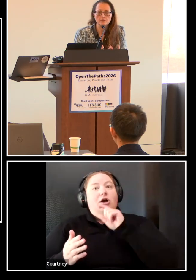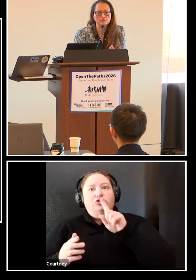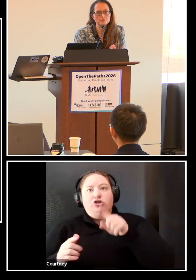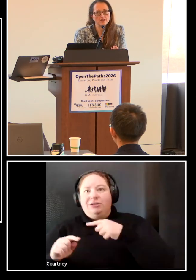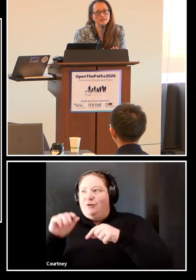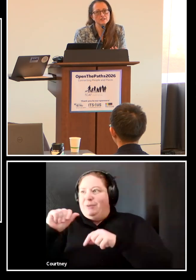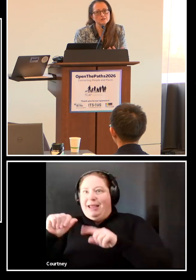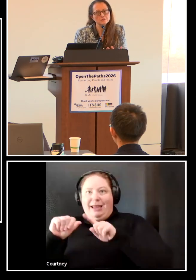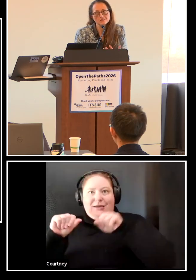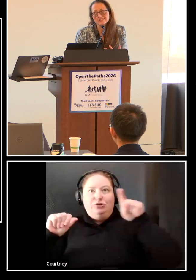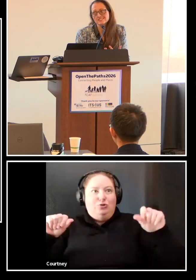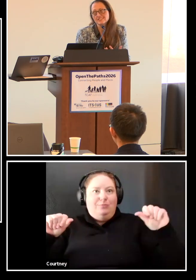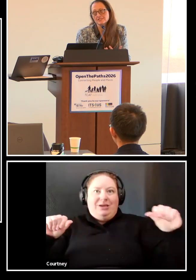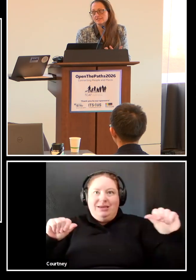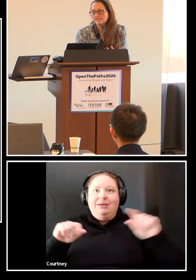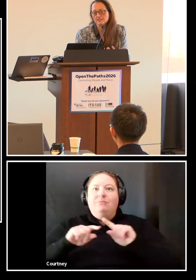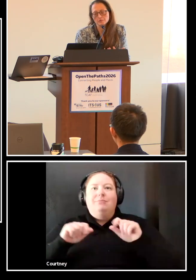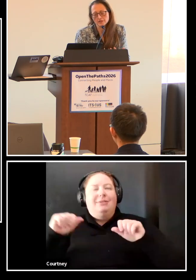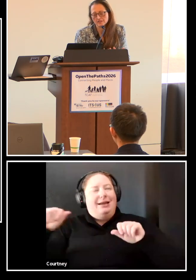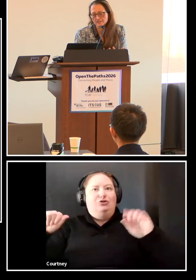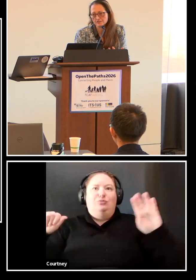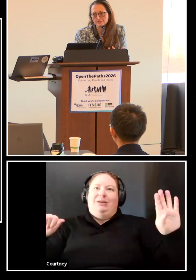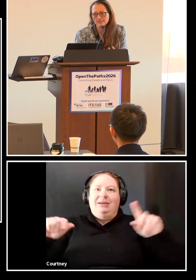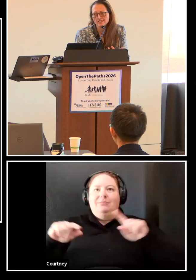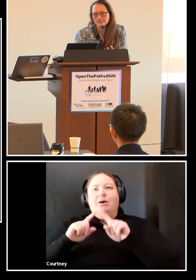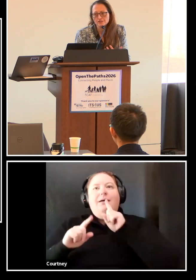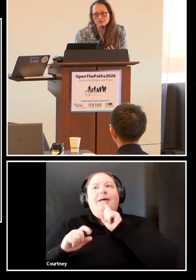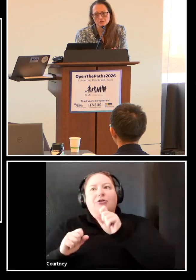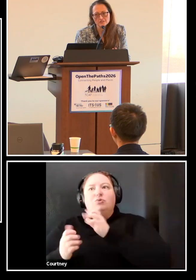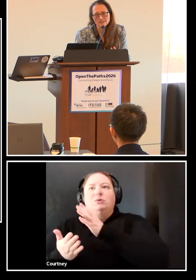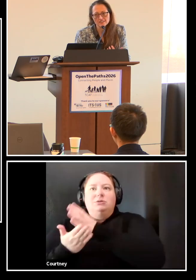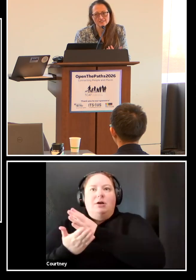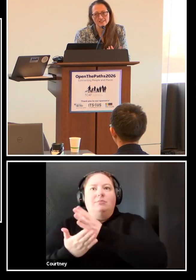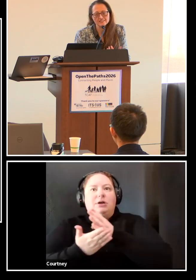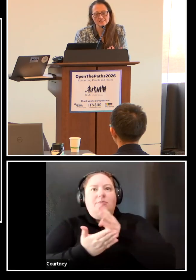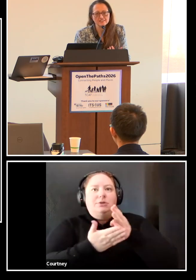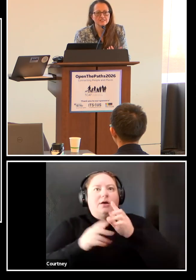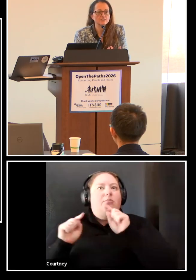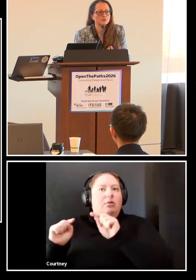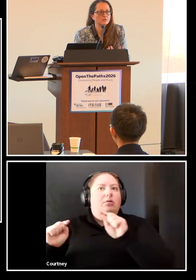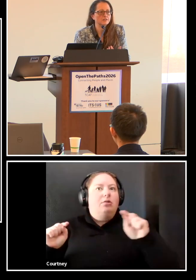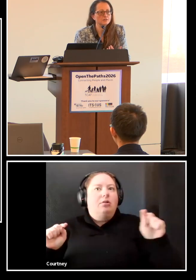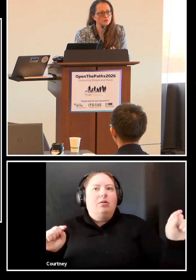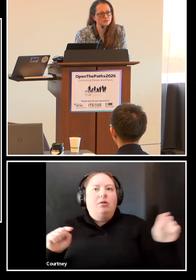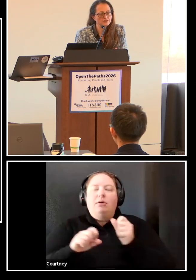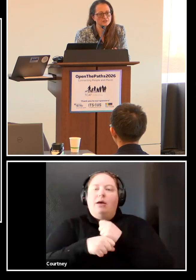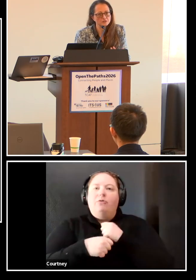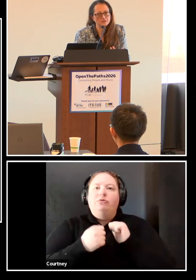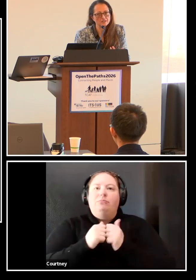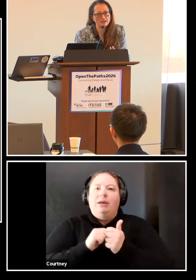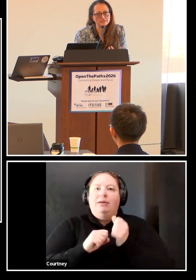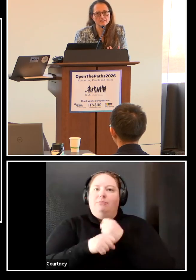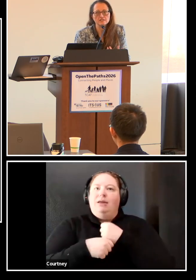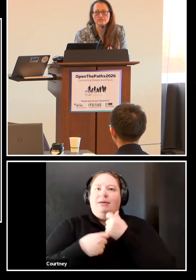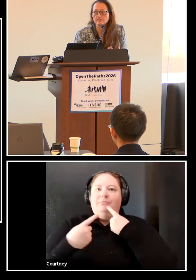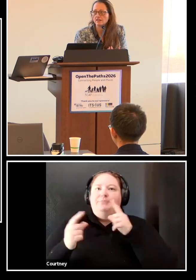Um we might use, you know, these comparative school anal analytics or grocery store access.